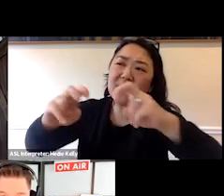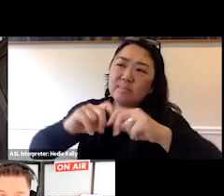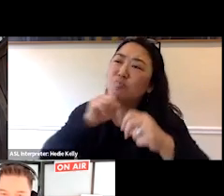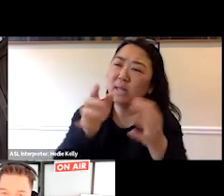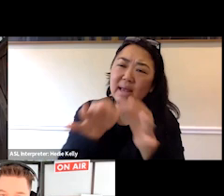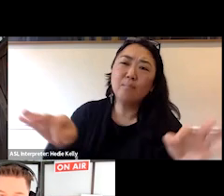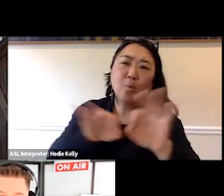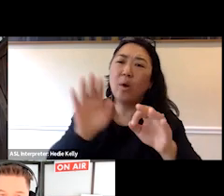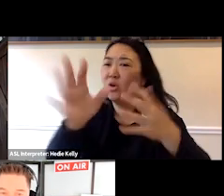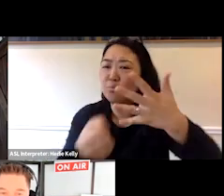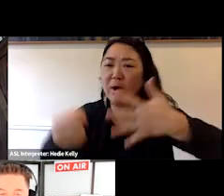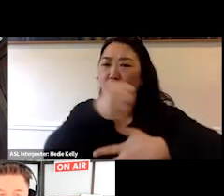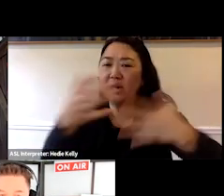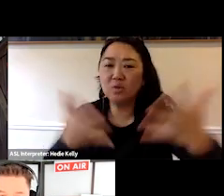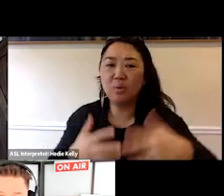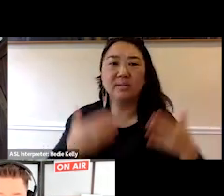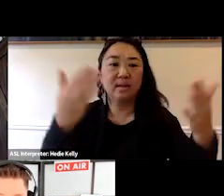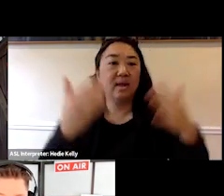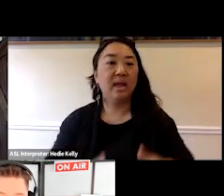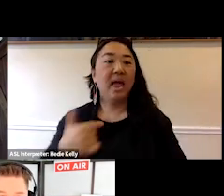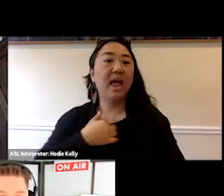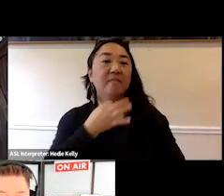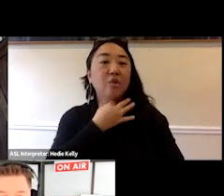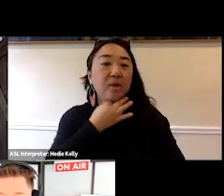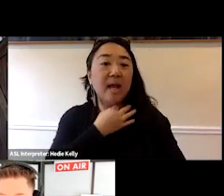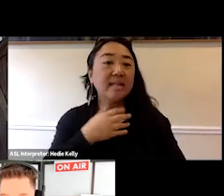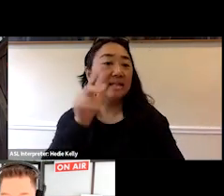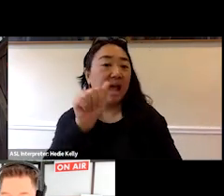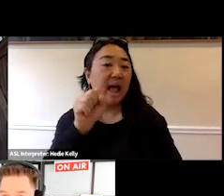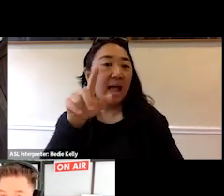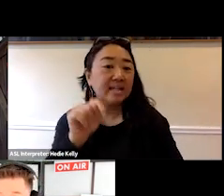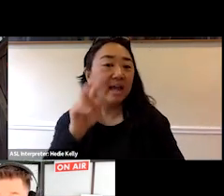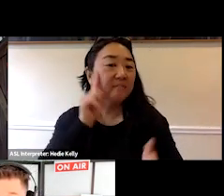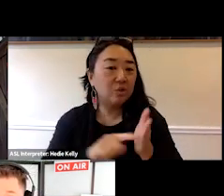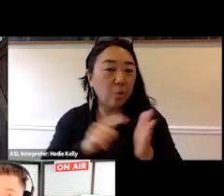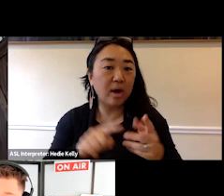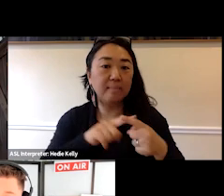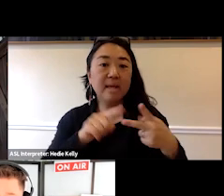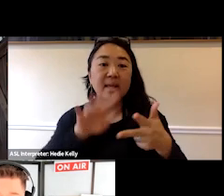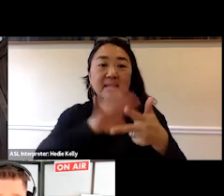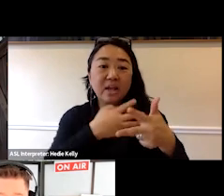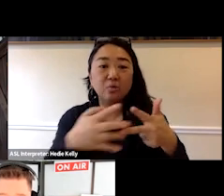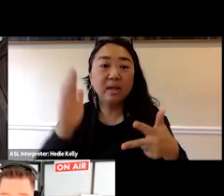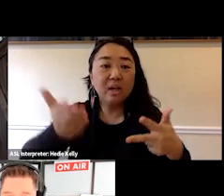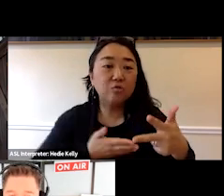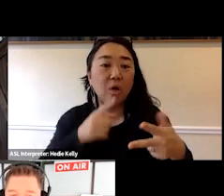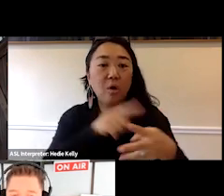Curiosity leading to discussion, asset inventory leading to engagement, scheduling an introduction, and getting leadership by them because leadership matters a lot.